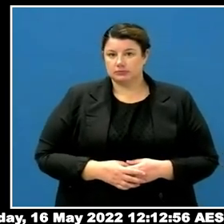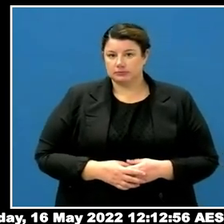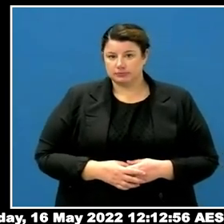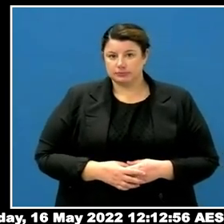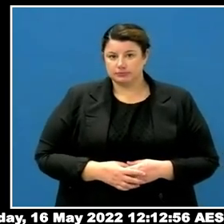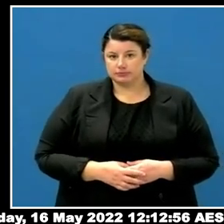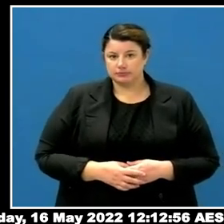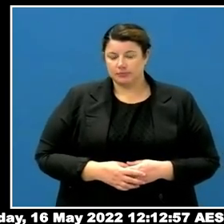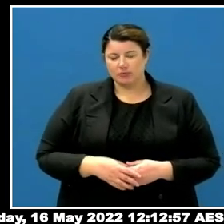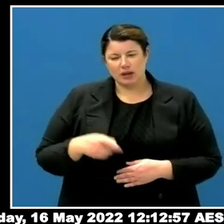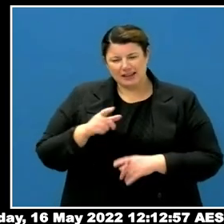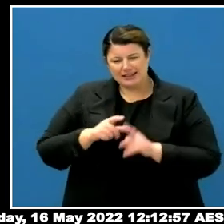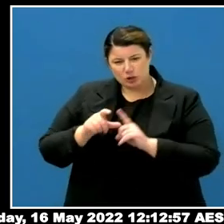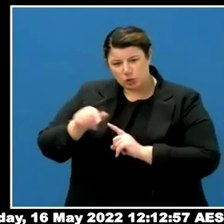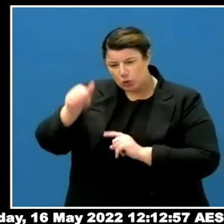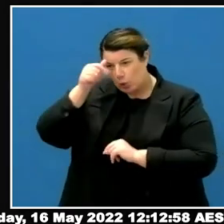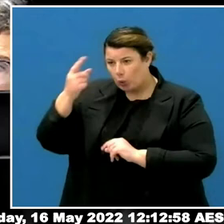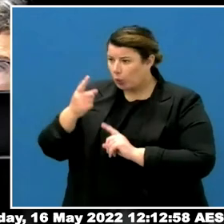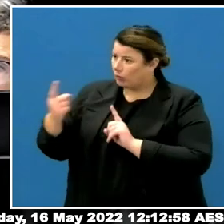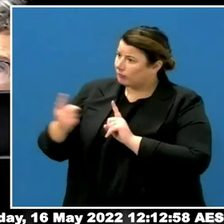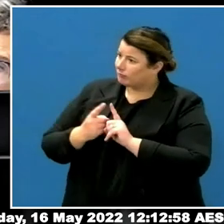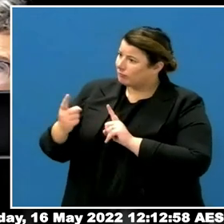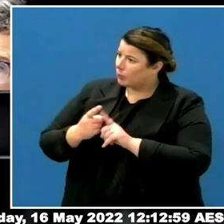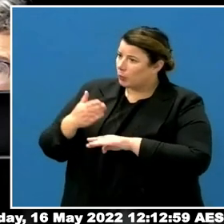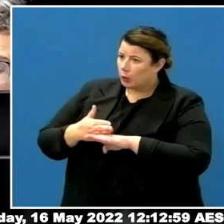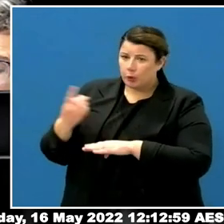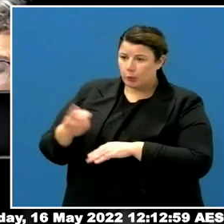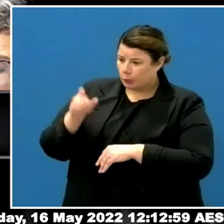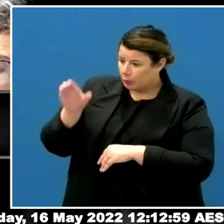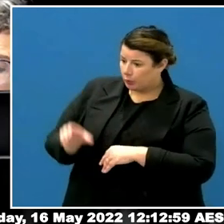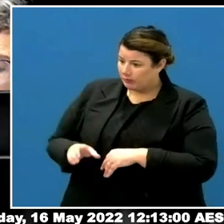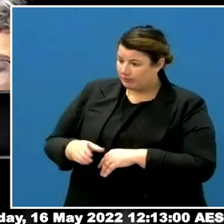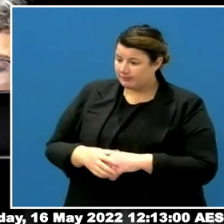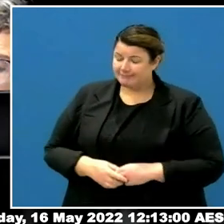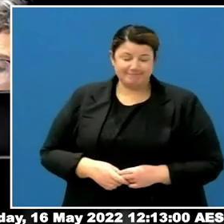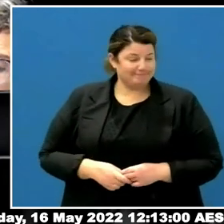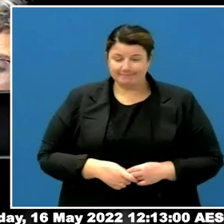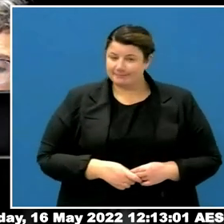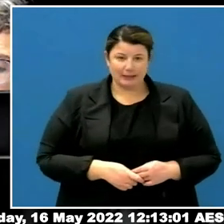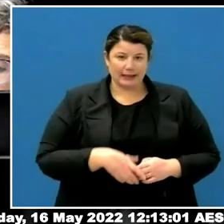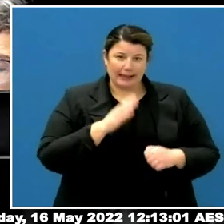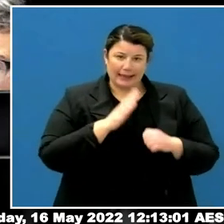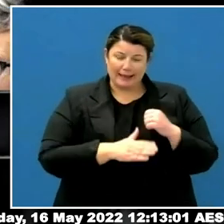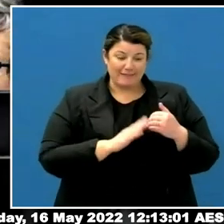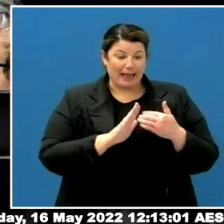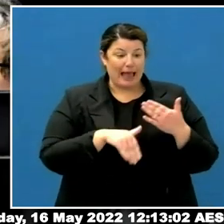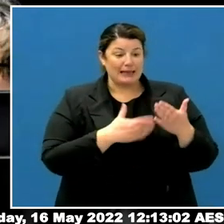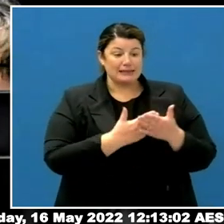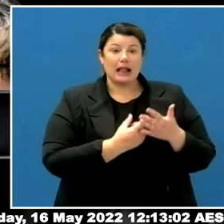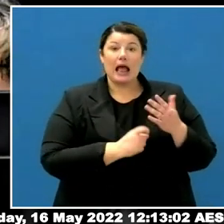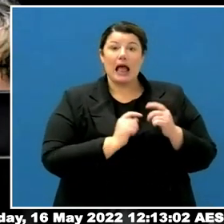who his workers would be? Not until he was assaulted, and then I said - By Mr Nuumaalii. Yes.